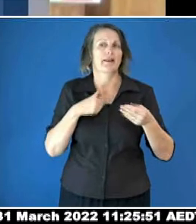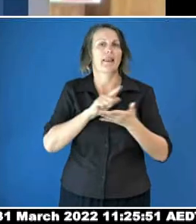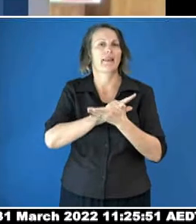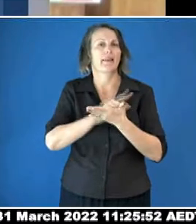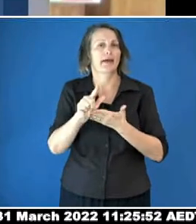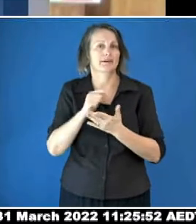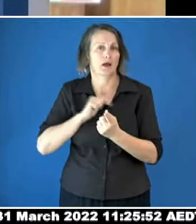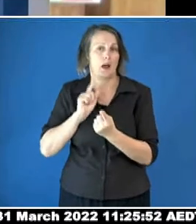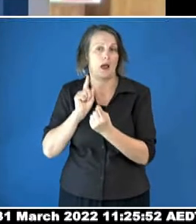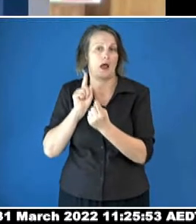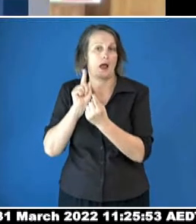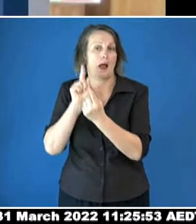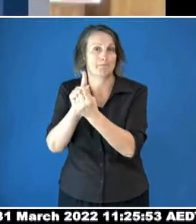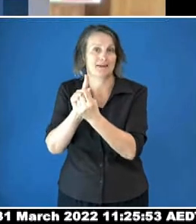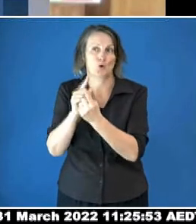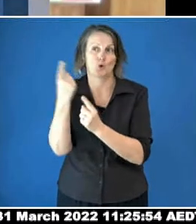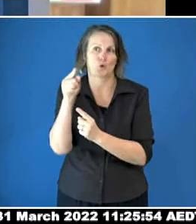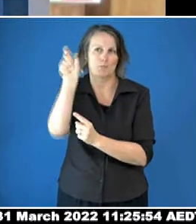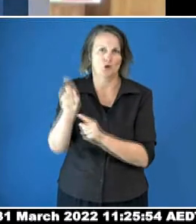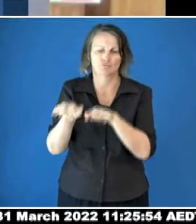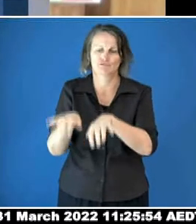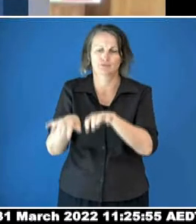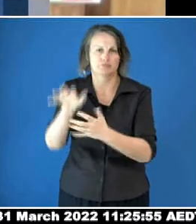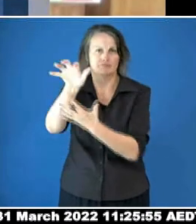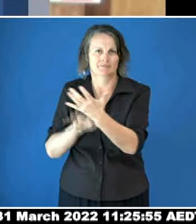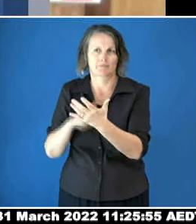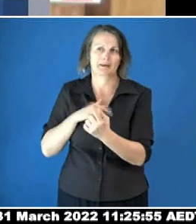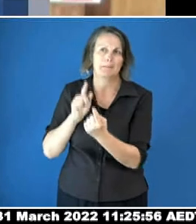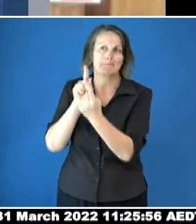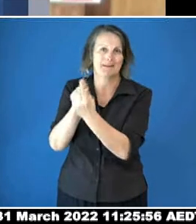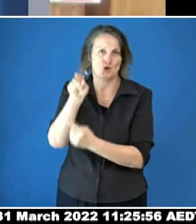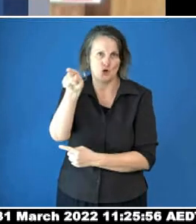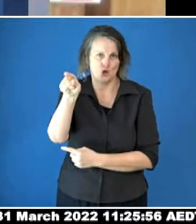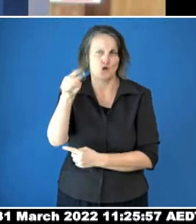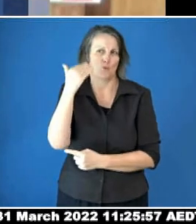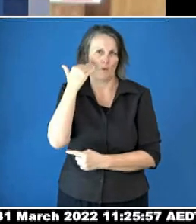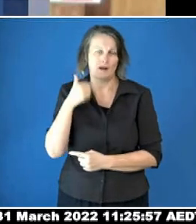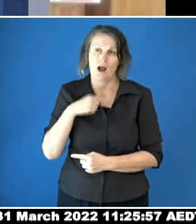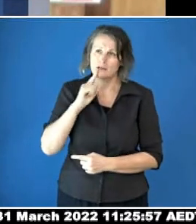the lady who wrote the letter recently, and I told her that I would like to have a